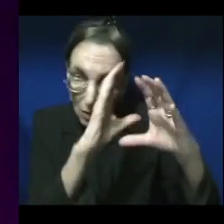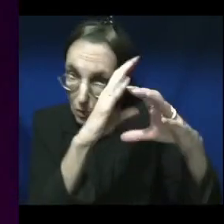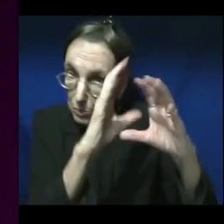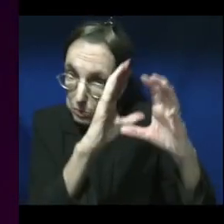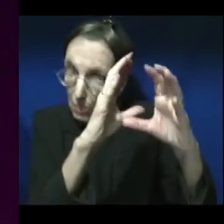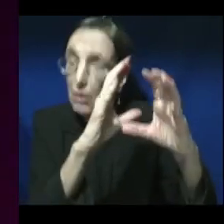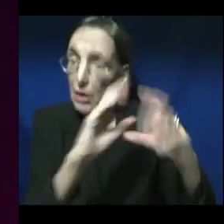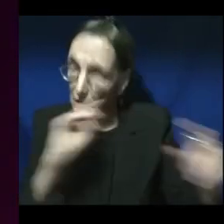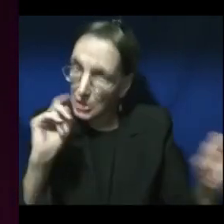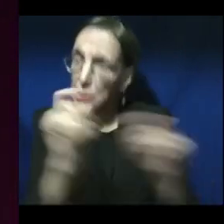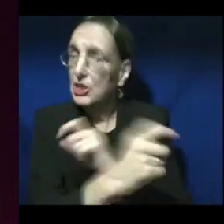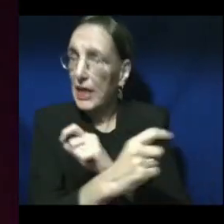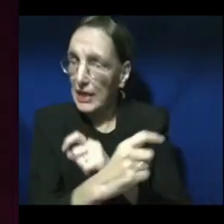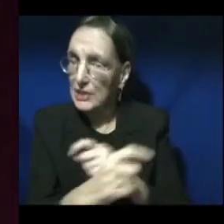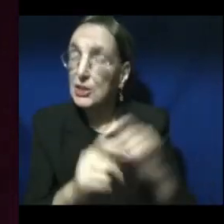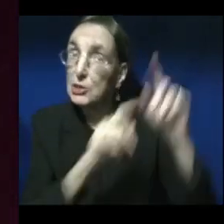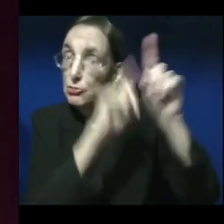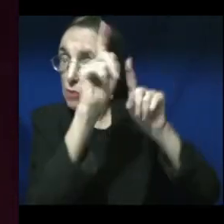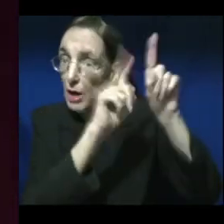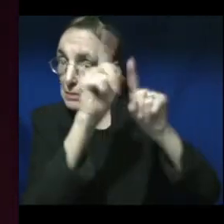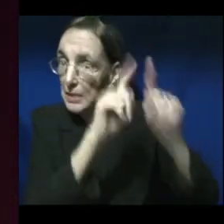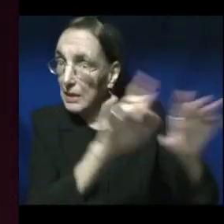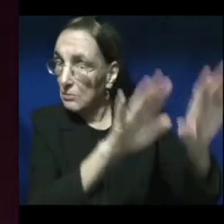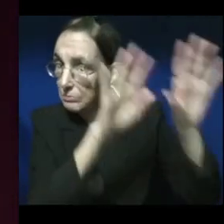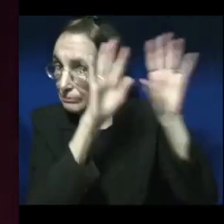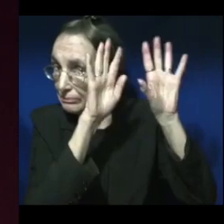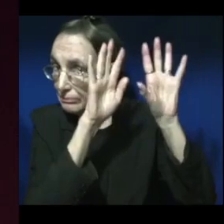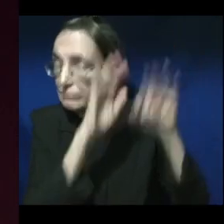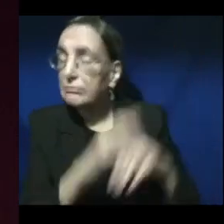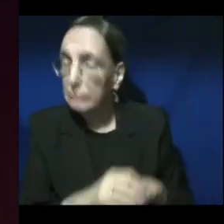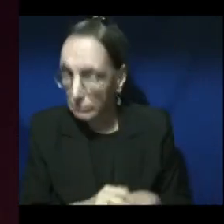there are new automated natural language processing tools that allow us to study